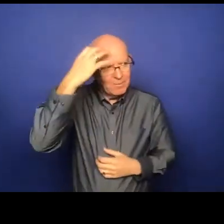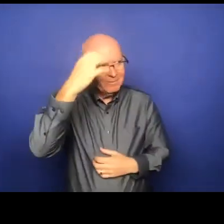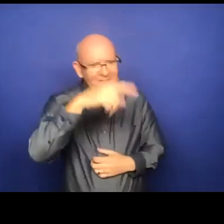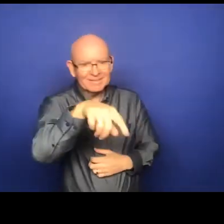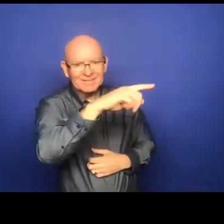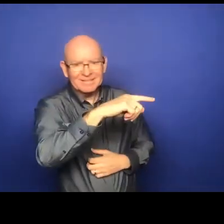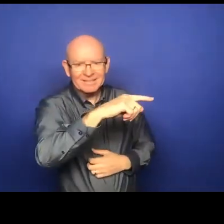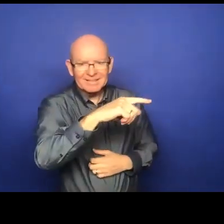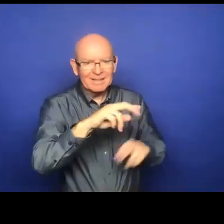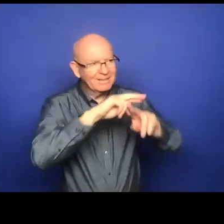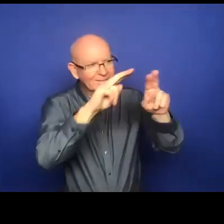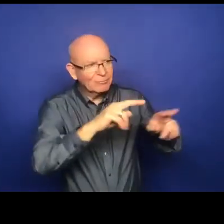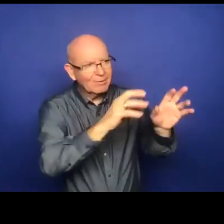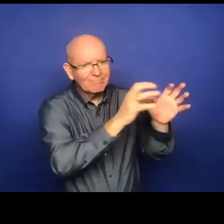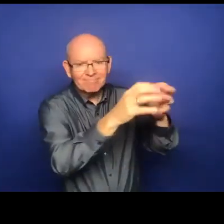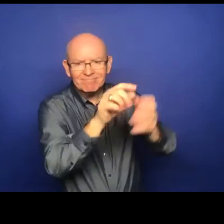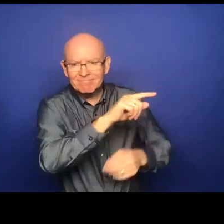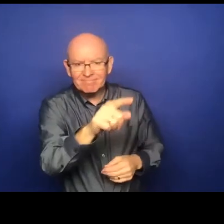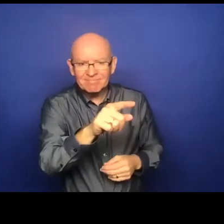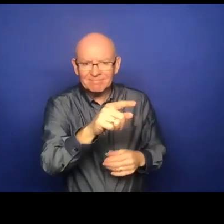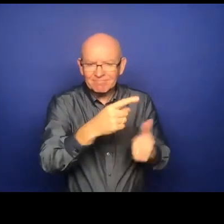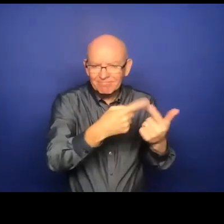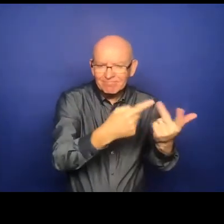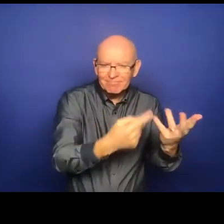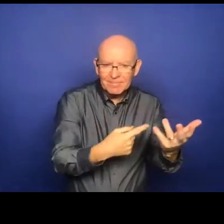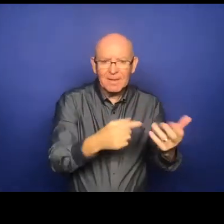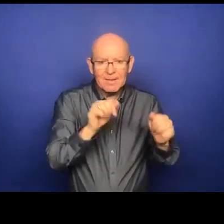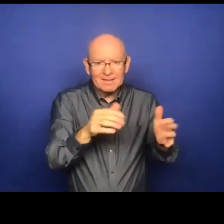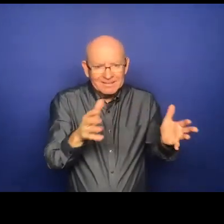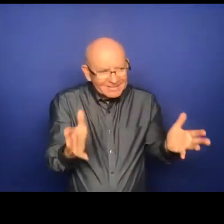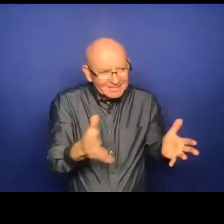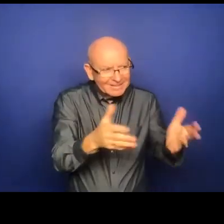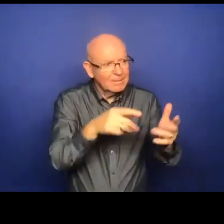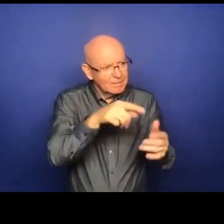data around people with disabilities. Of course, this Toolkit